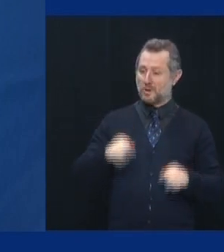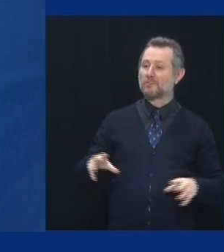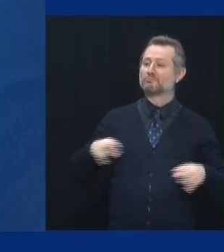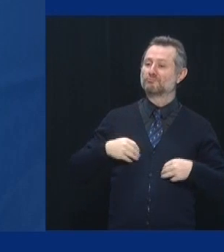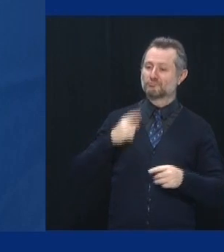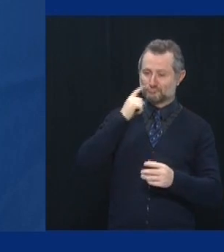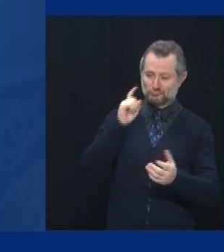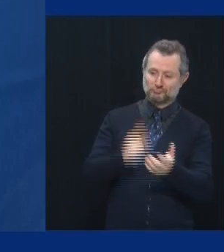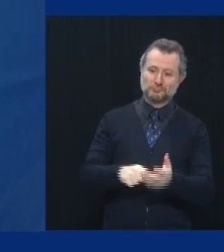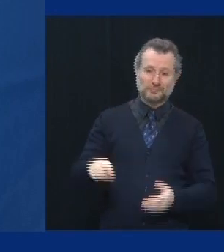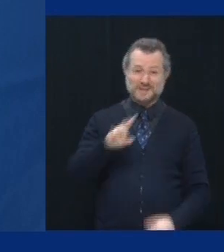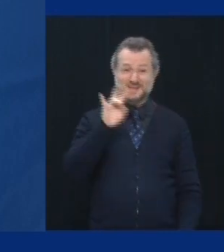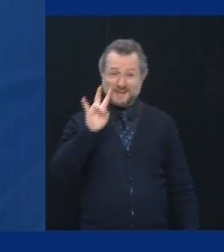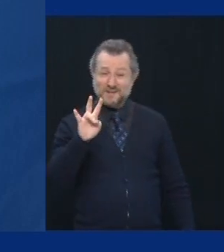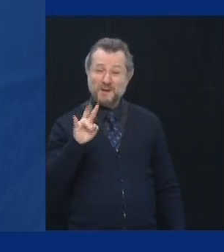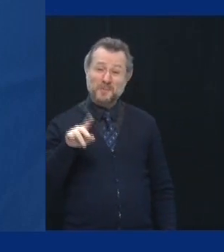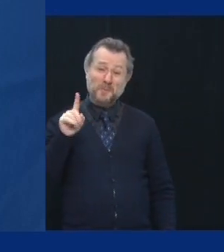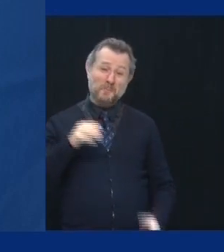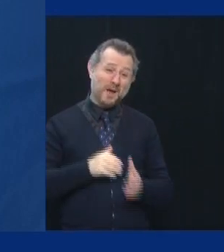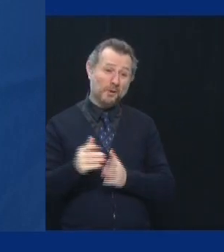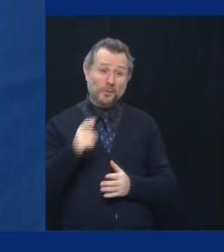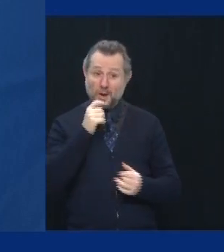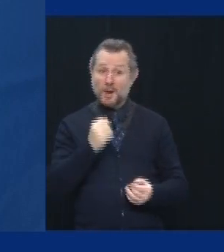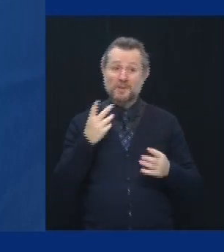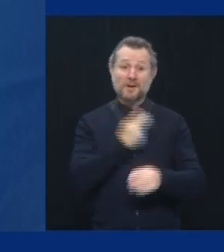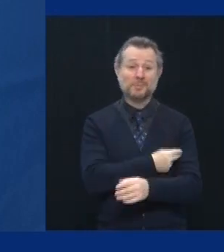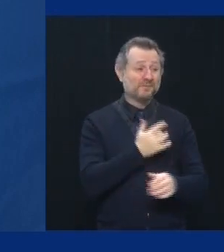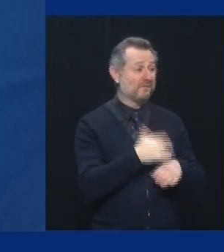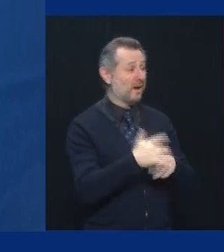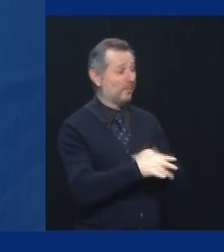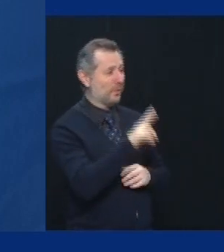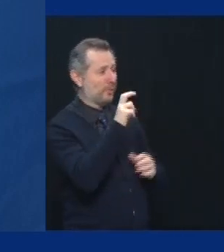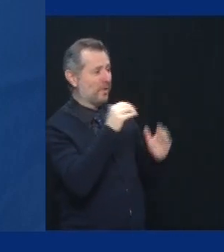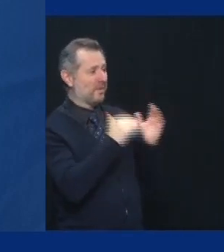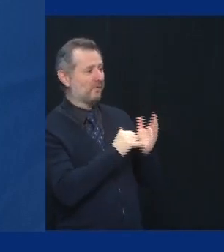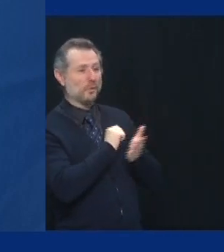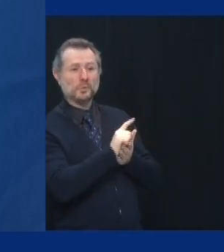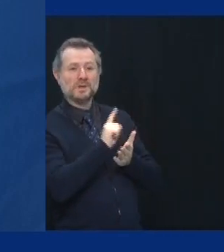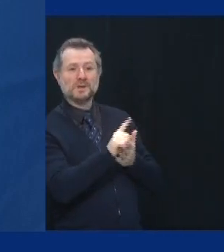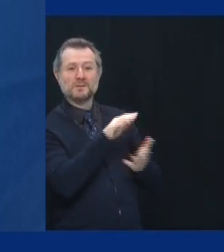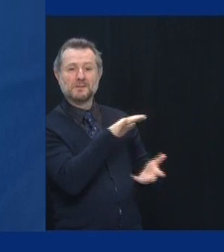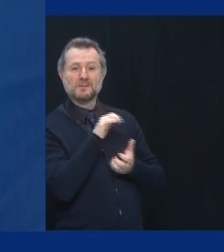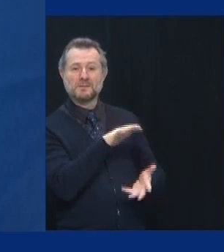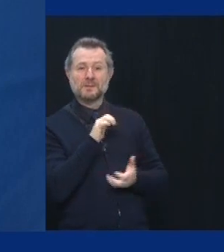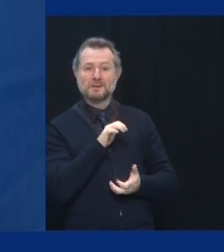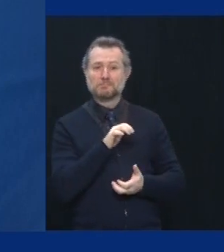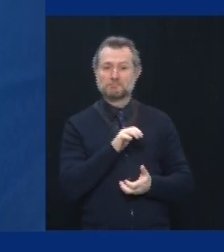INCREASE IN ELIGIBILITY. SO, NOW YOU HAVE 7 MILLION NEW YORKERS CHASING 300,000